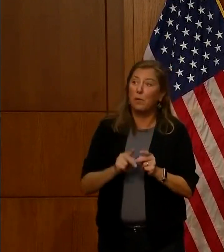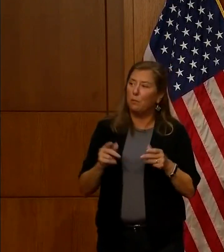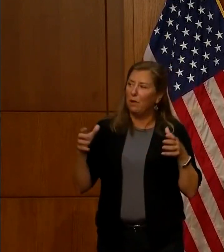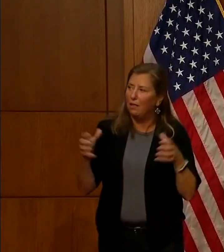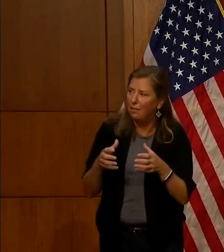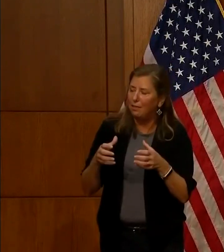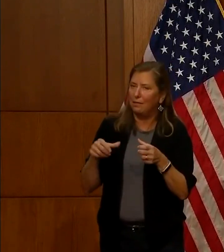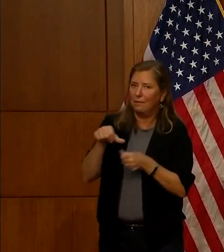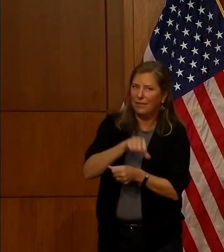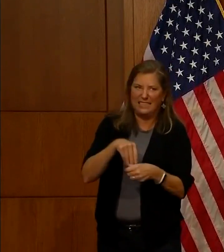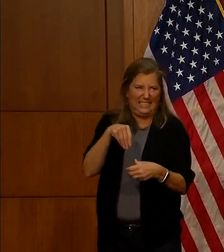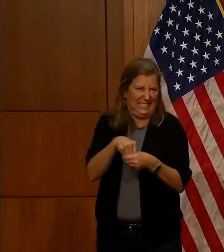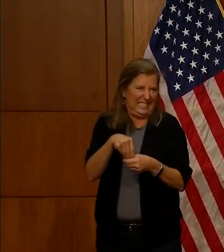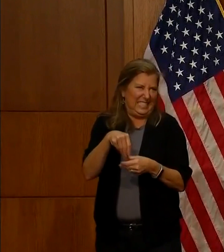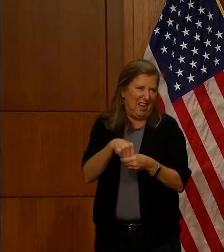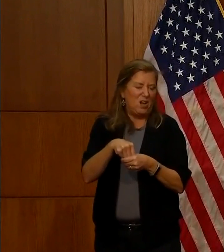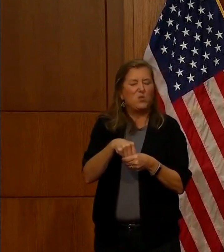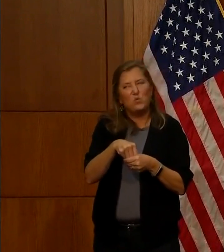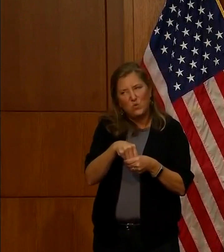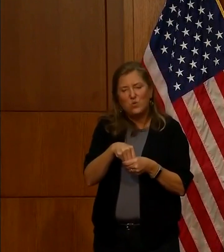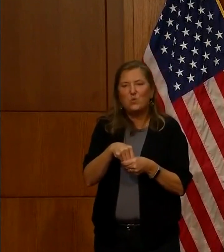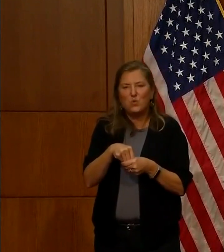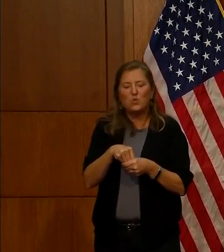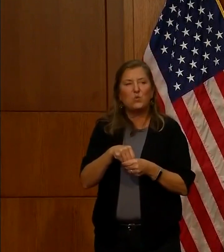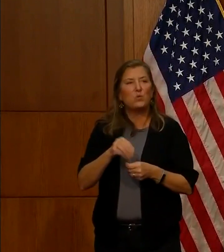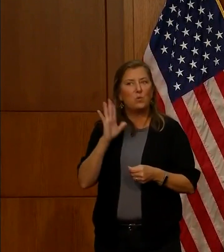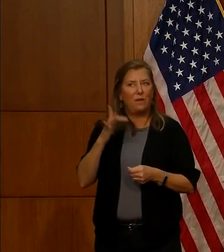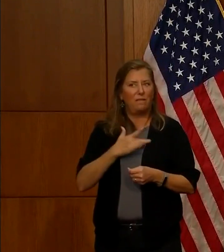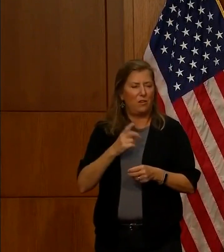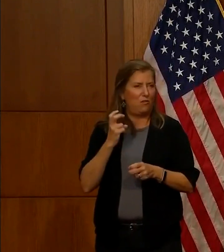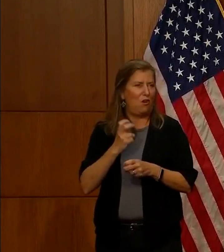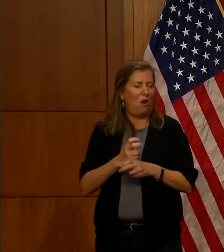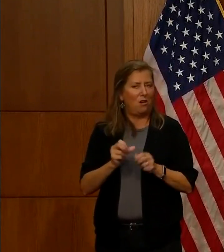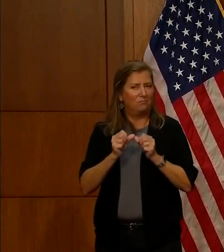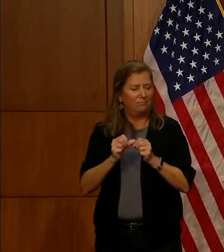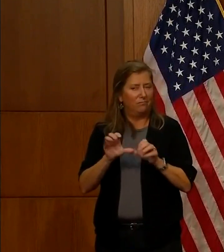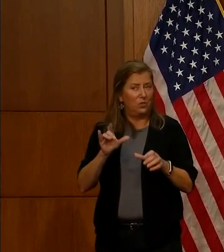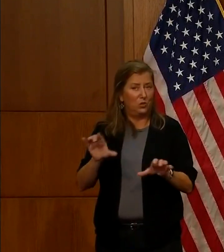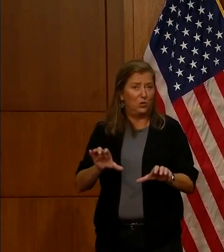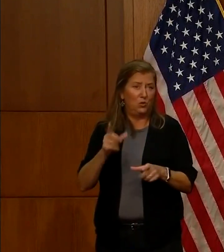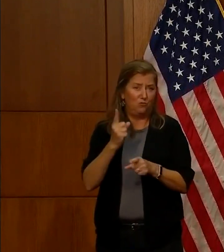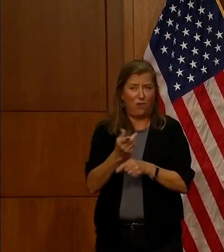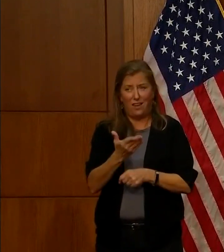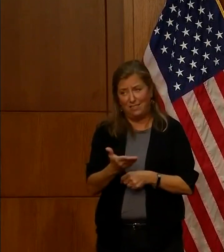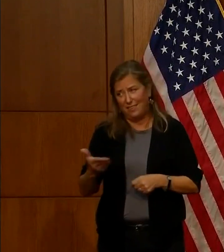ALL OF THIS MEANS MORE PEOPLE CLOSER TOGETHER INDOORS IT'S